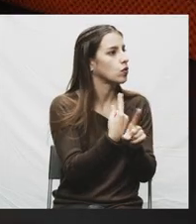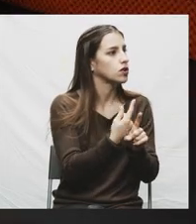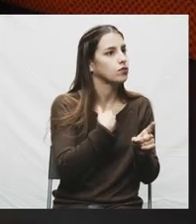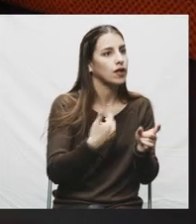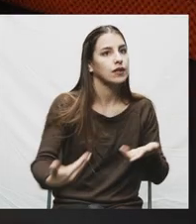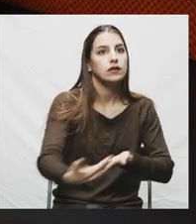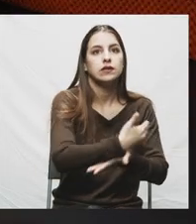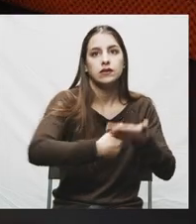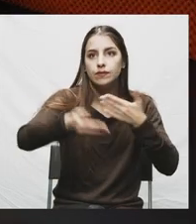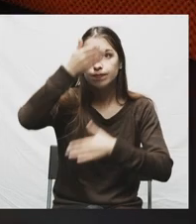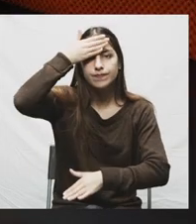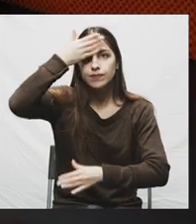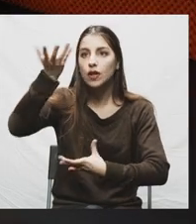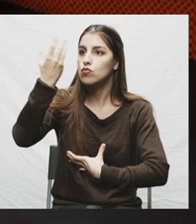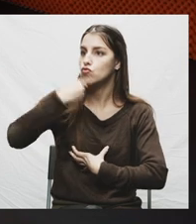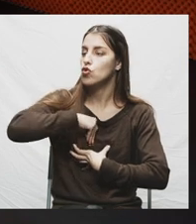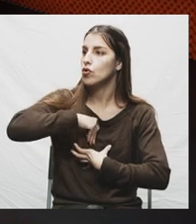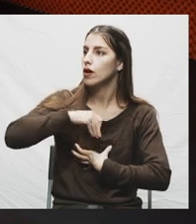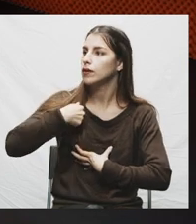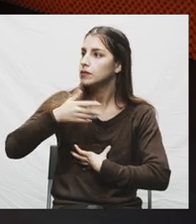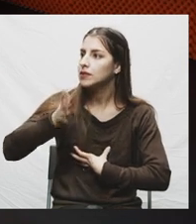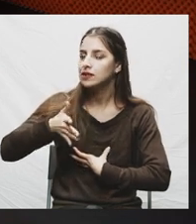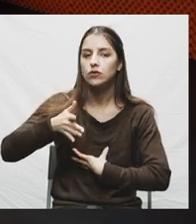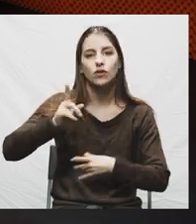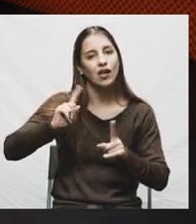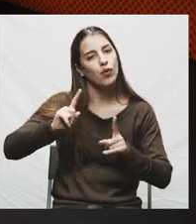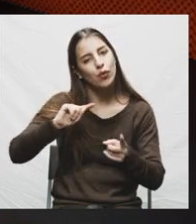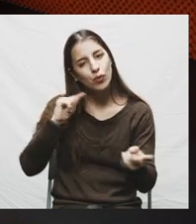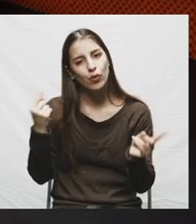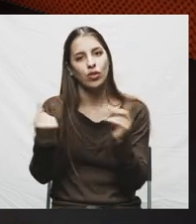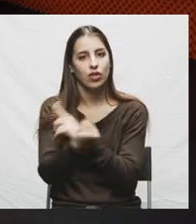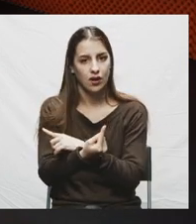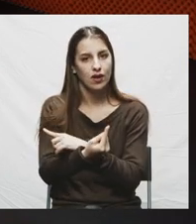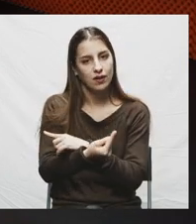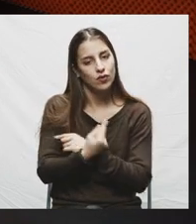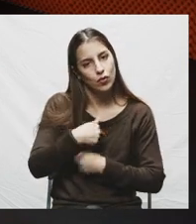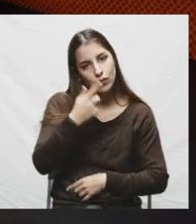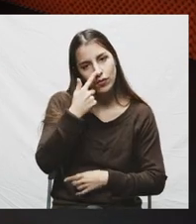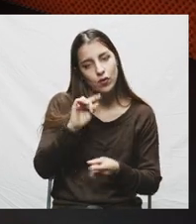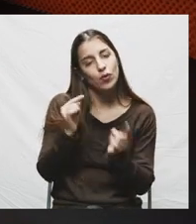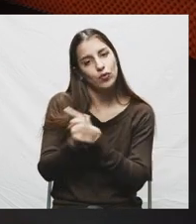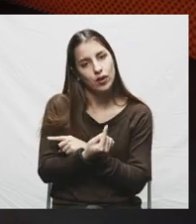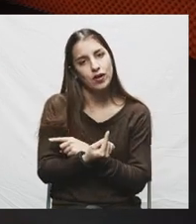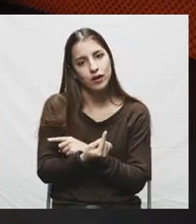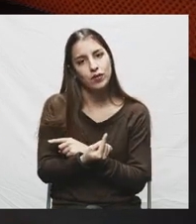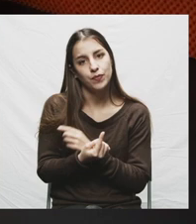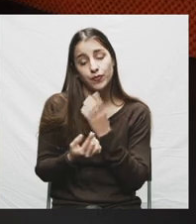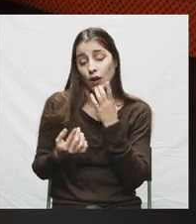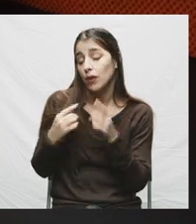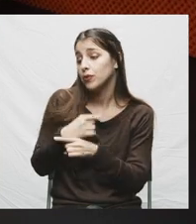to create bridges and to help me thinking". Because other... artistic proposals through the world, helps us thinking about ours,